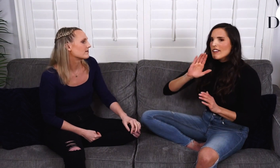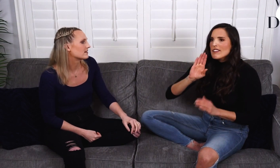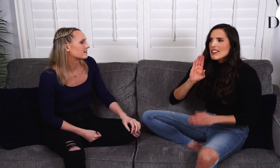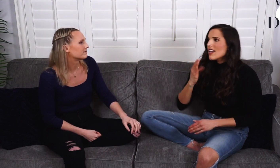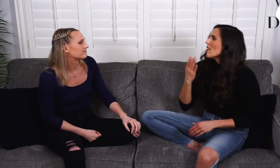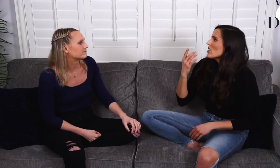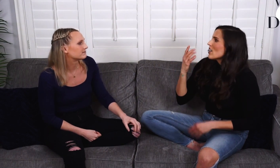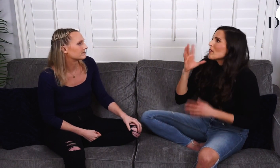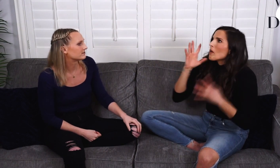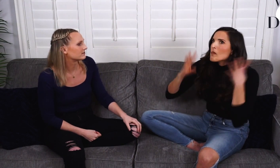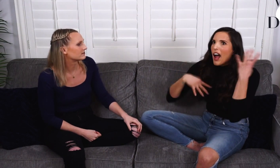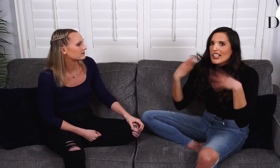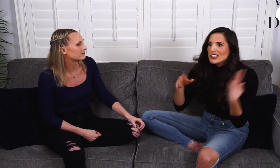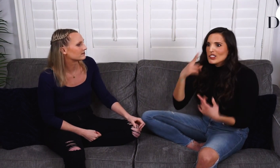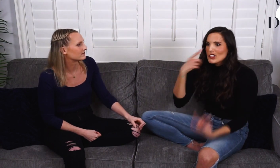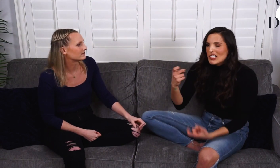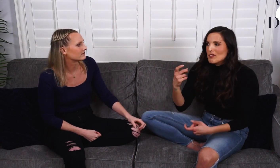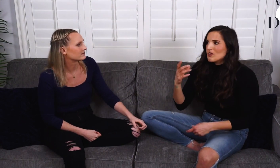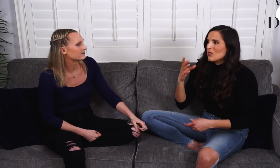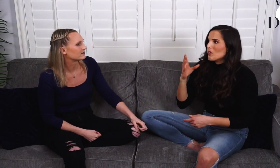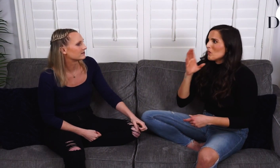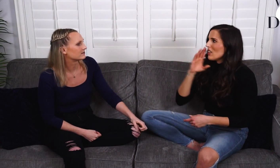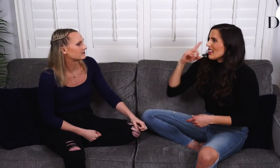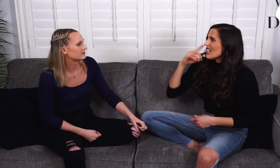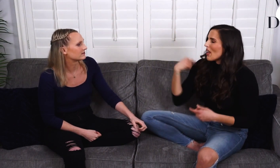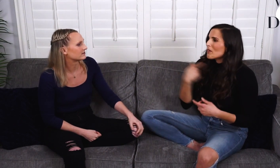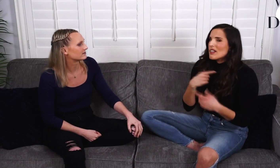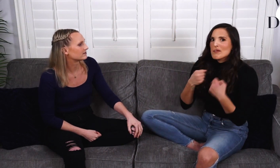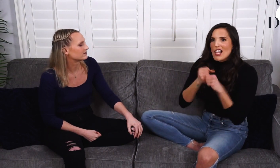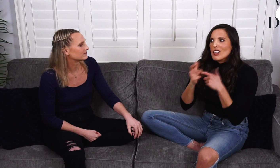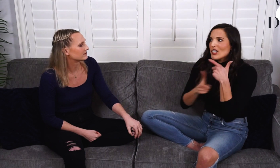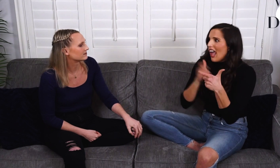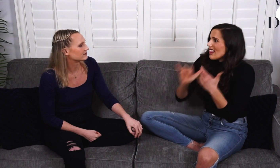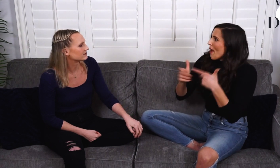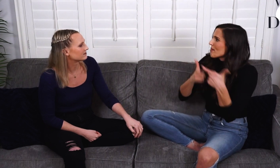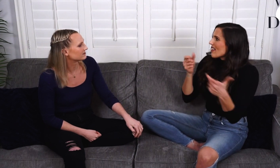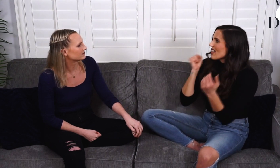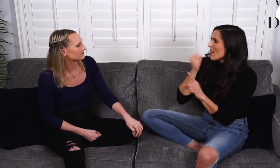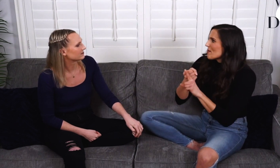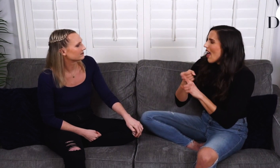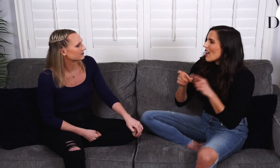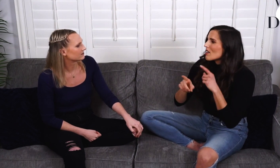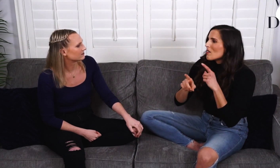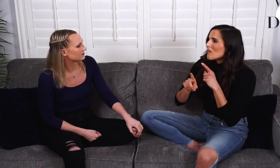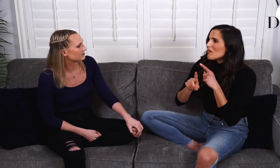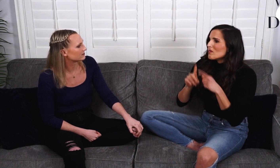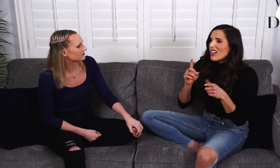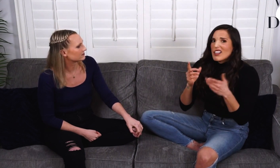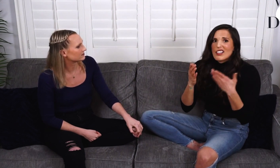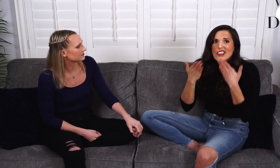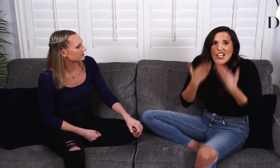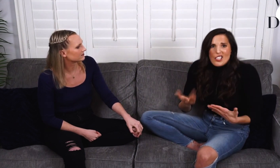out to as well. I never thought in my wildest dreams that we would make this big of an impact. But